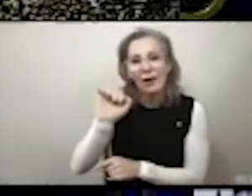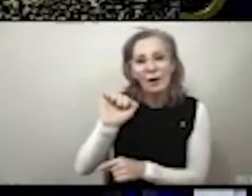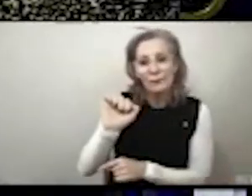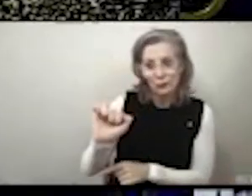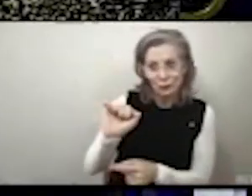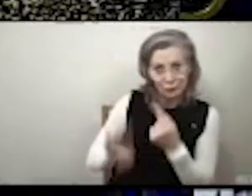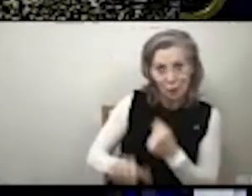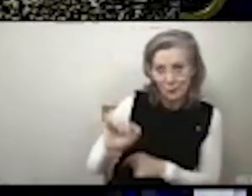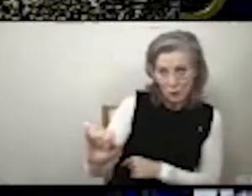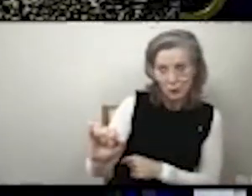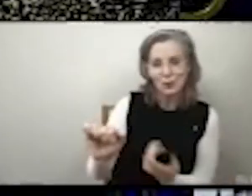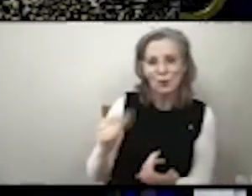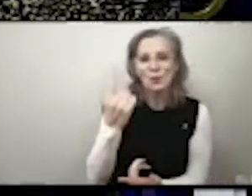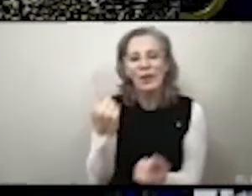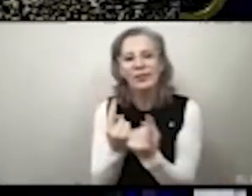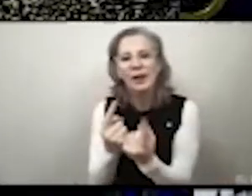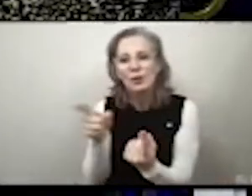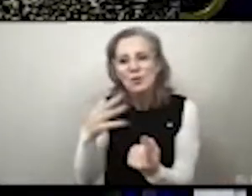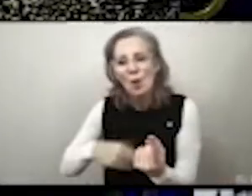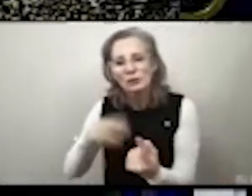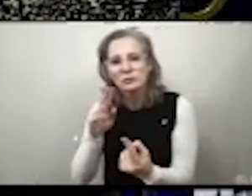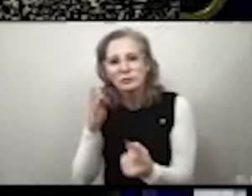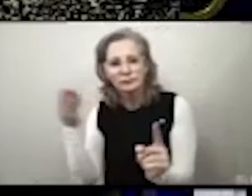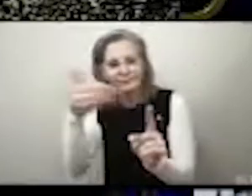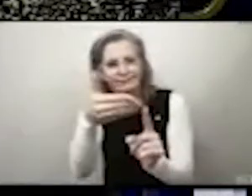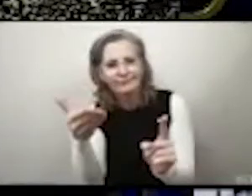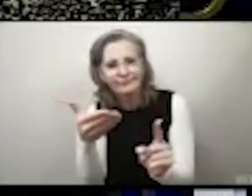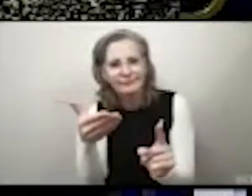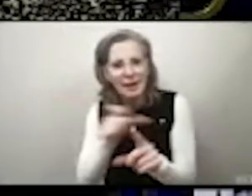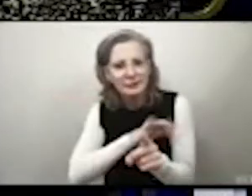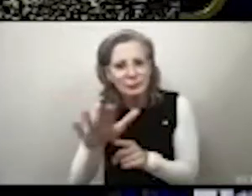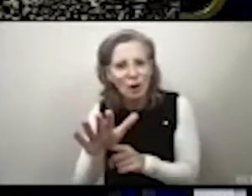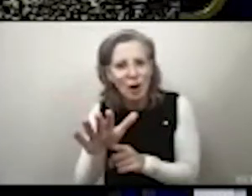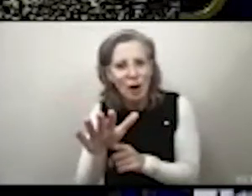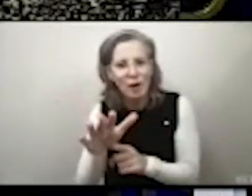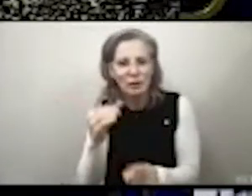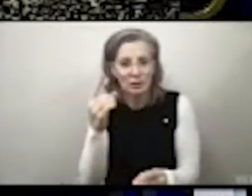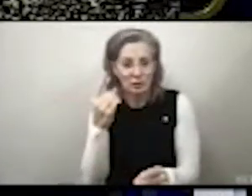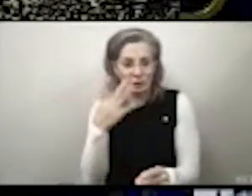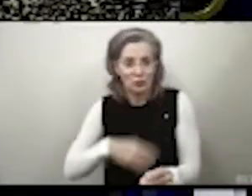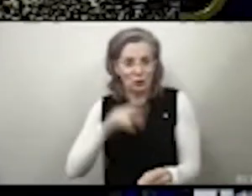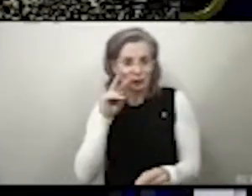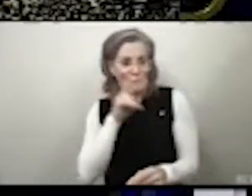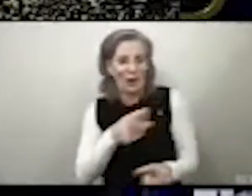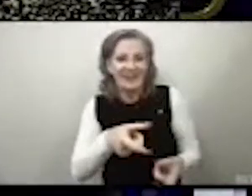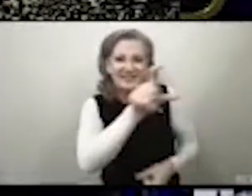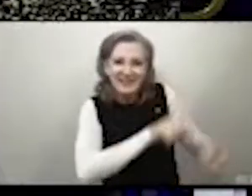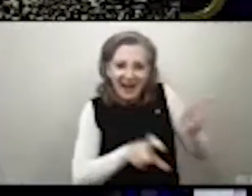specifically is exactly this point about science and policy formulation, science in the broadest sense? Absolutely.